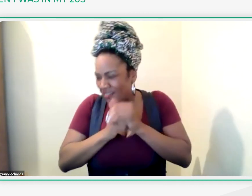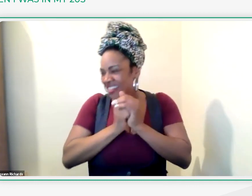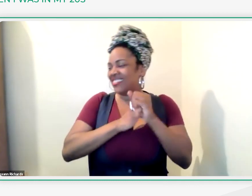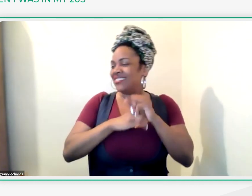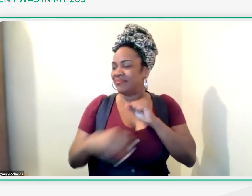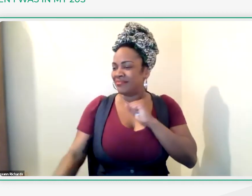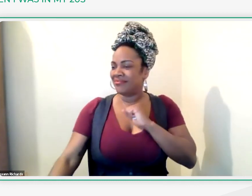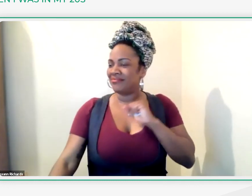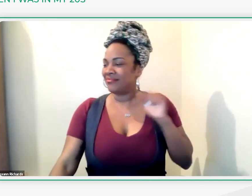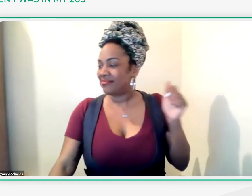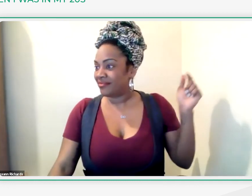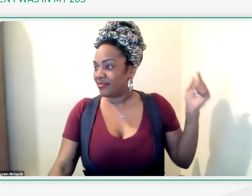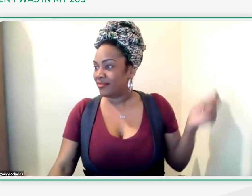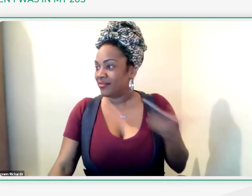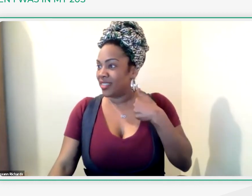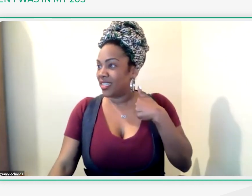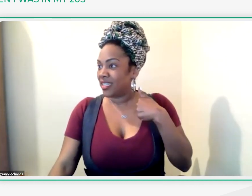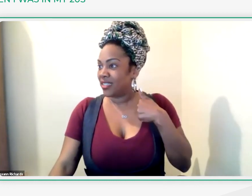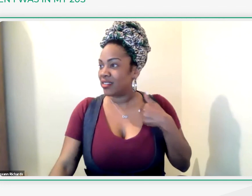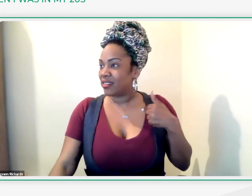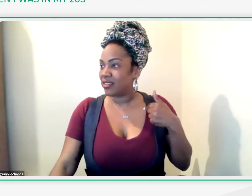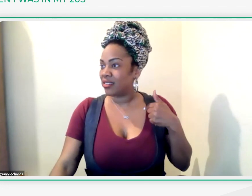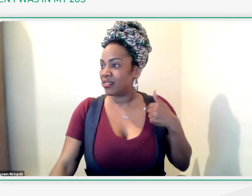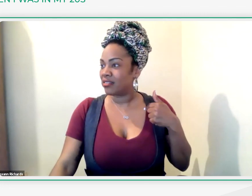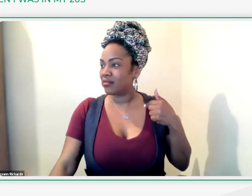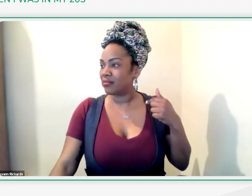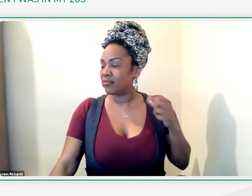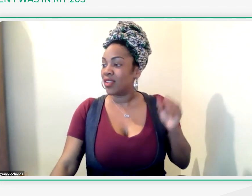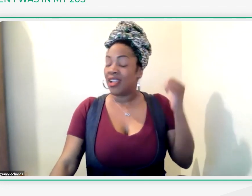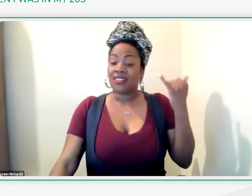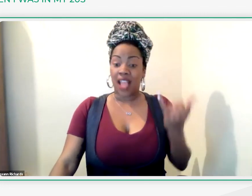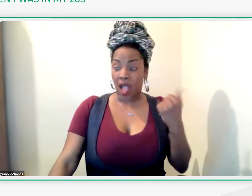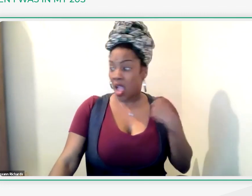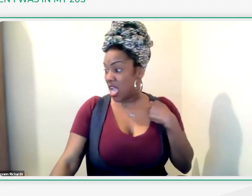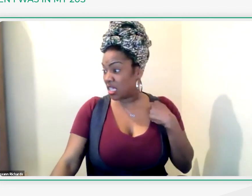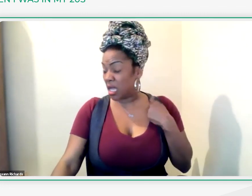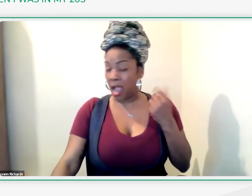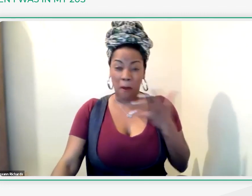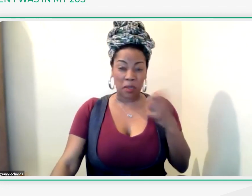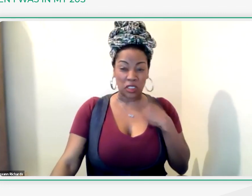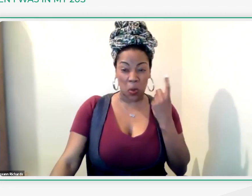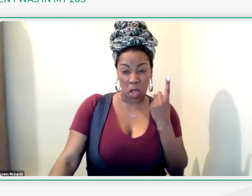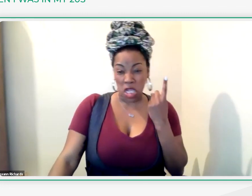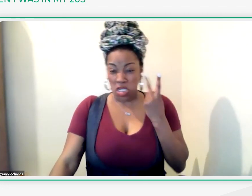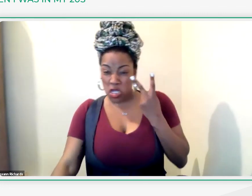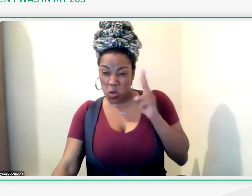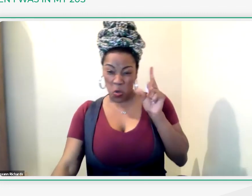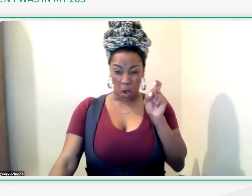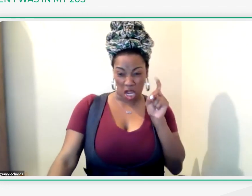You know what I mean, people! Now, whoo!